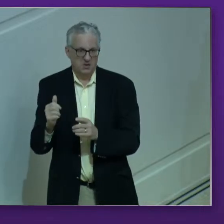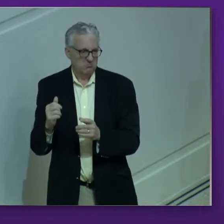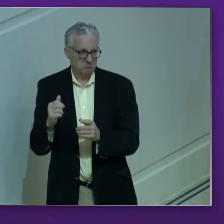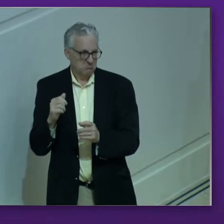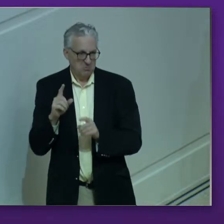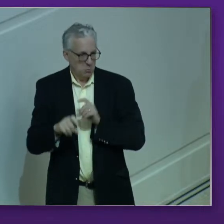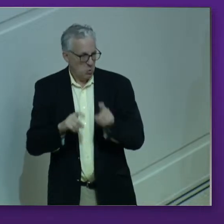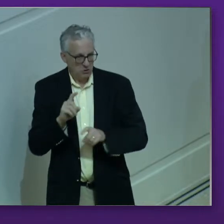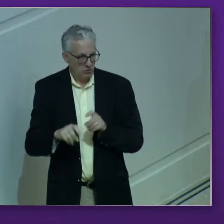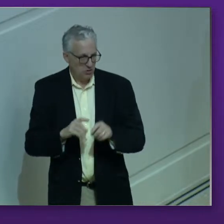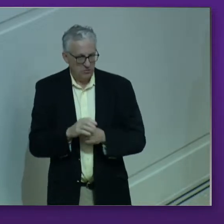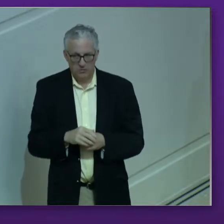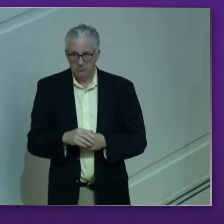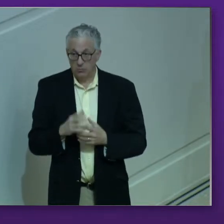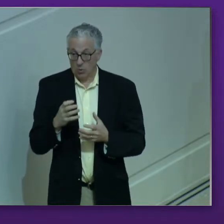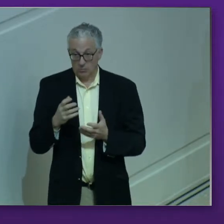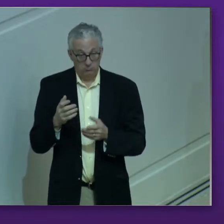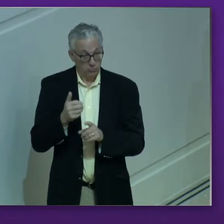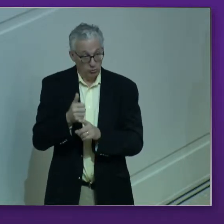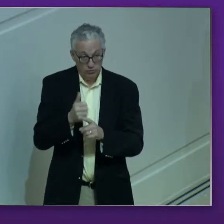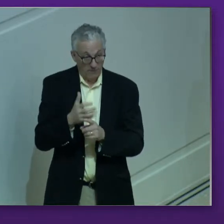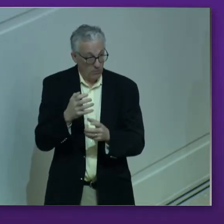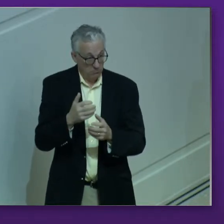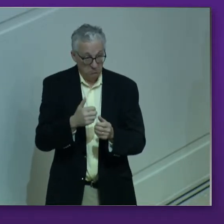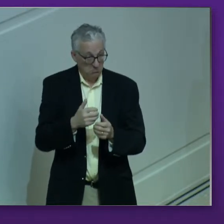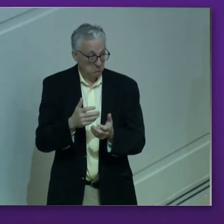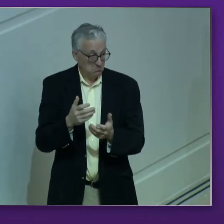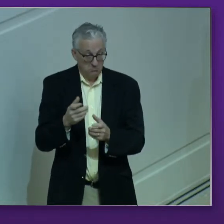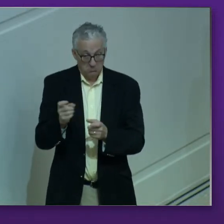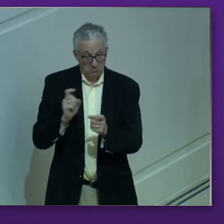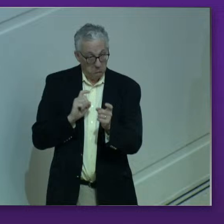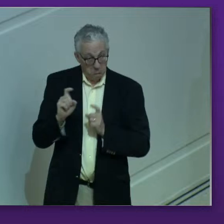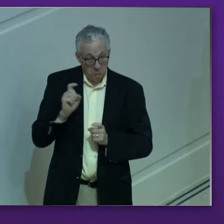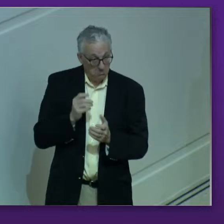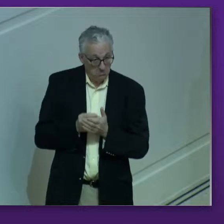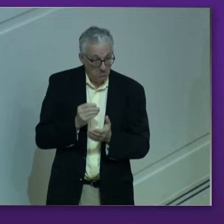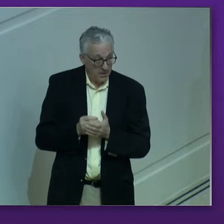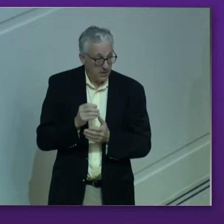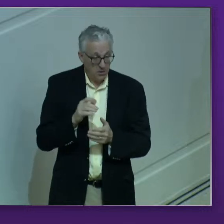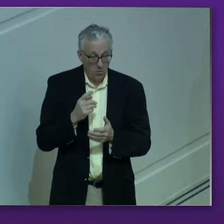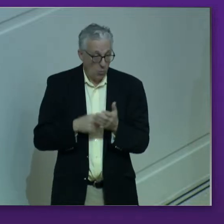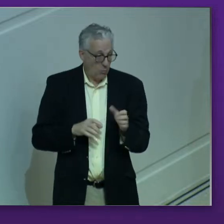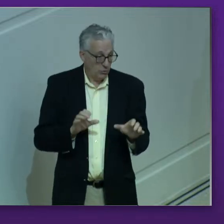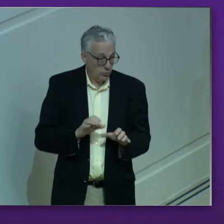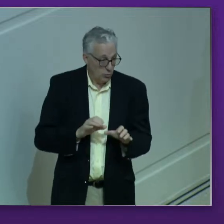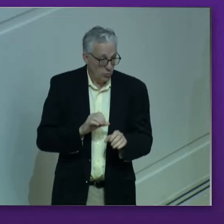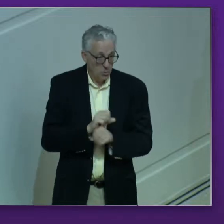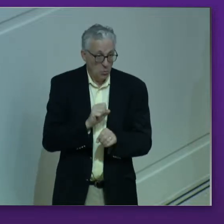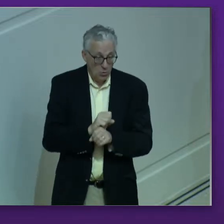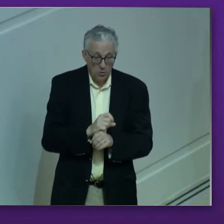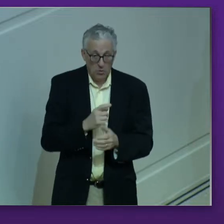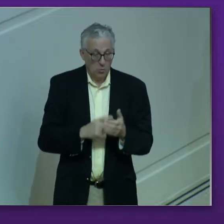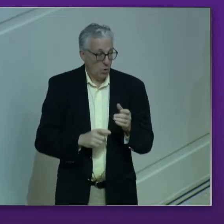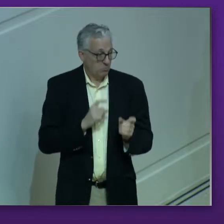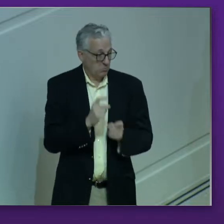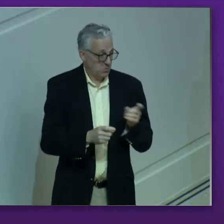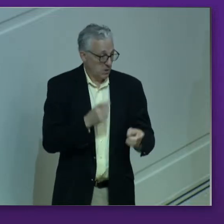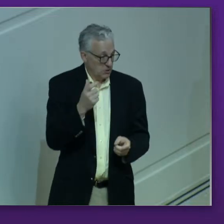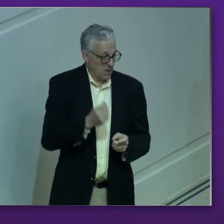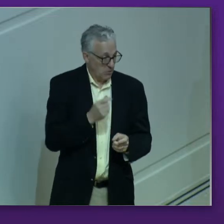HERE TODAY?